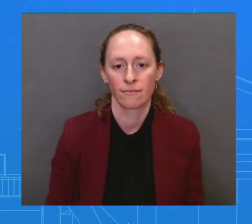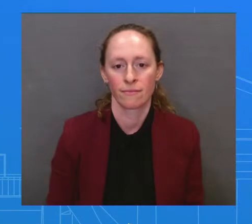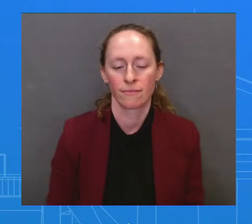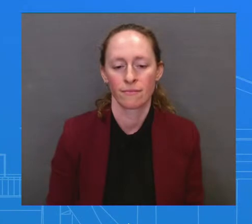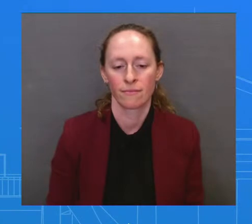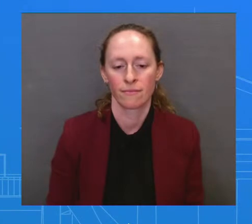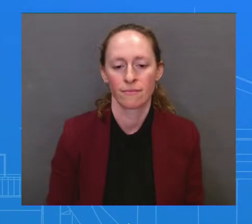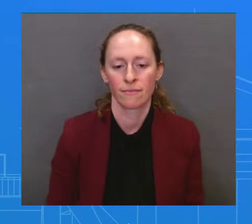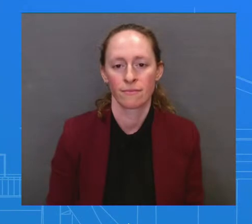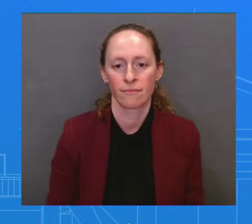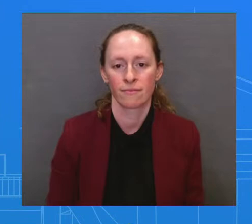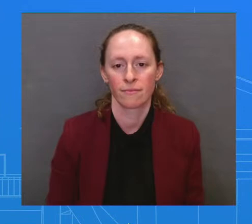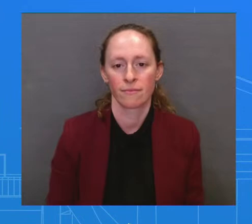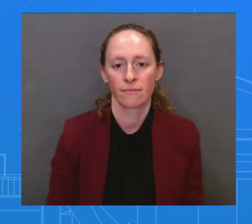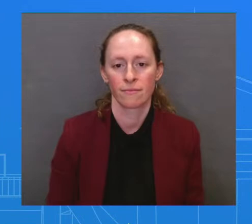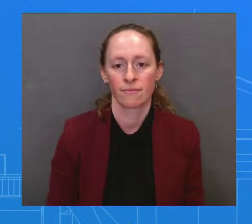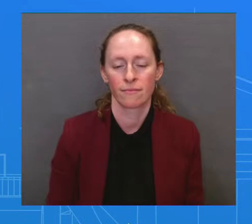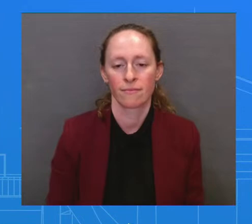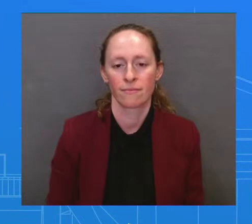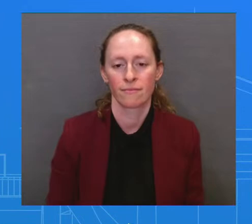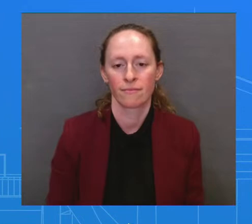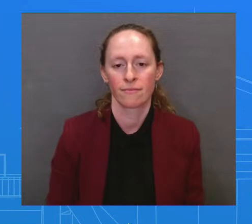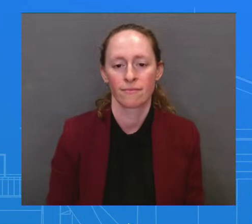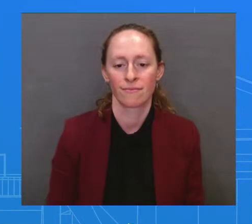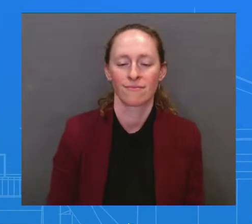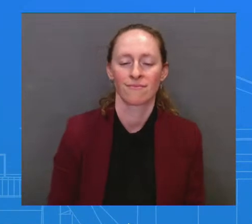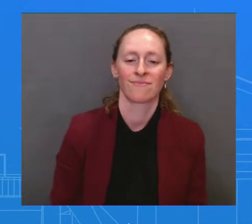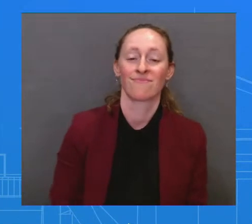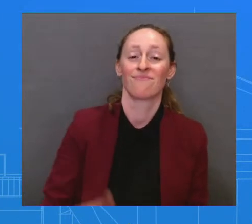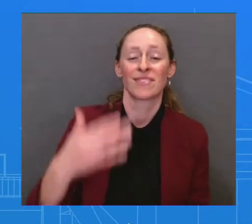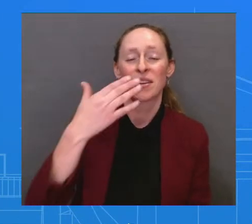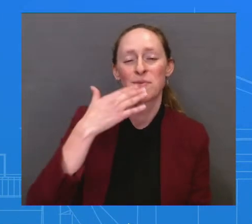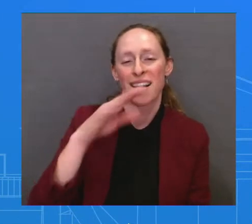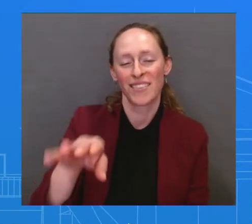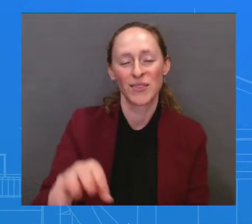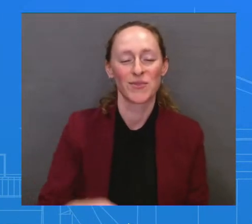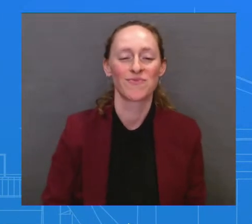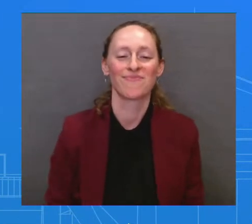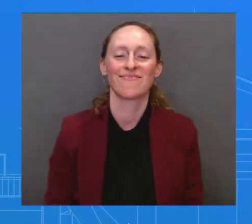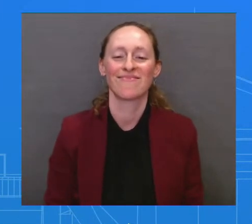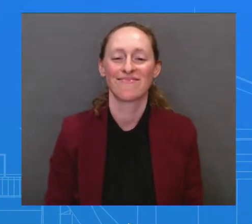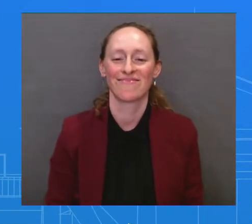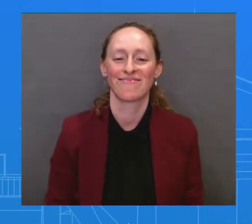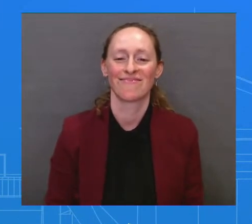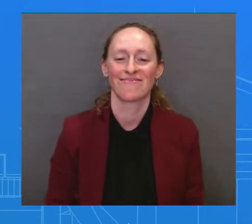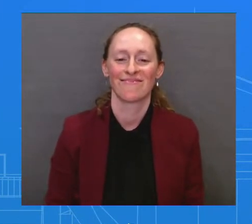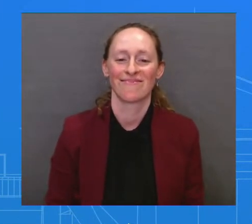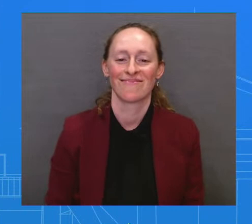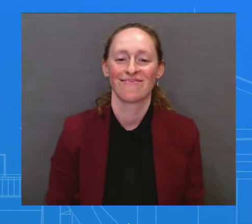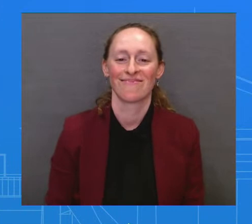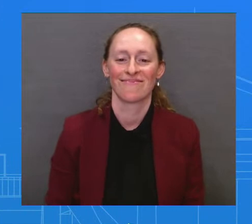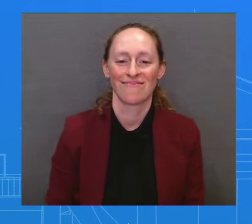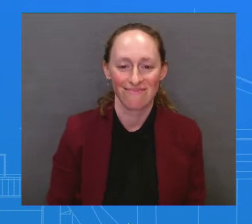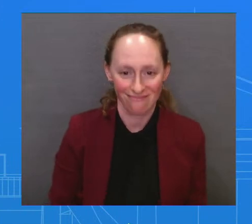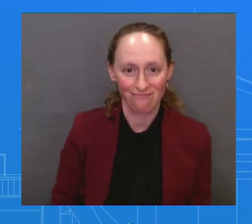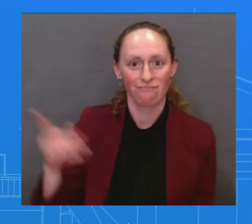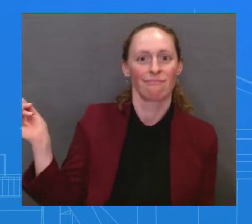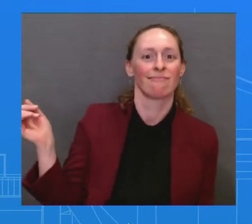Ms. Jean-Pierre: Good afternoon, everyone. The Press: Good afternoon. Ms. Jean-Pierre: As you can see, we have the National Security Advisor Jake Sullivan joining us today to talk about --